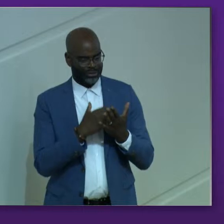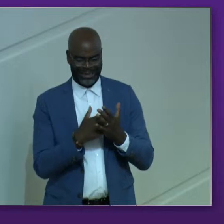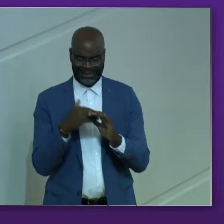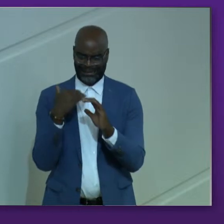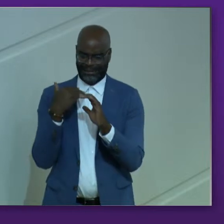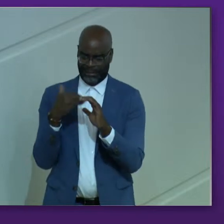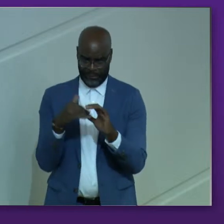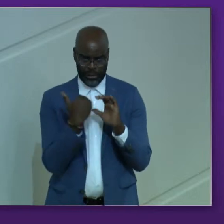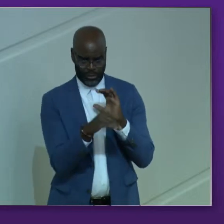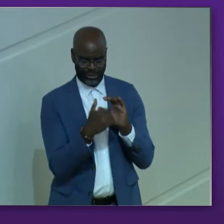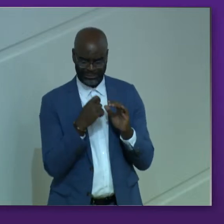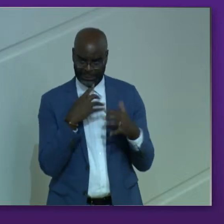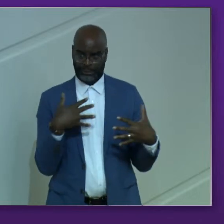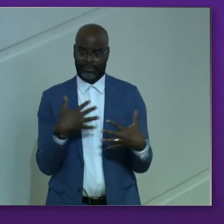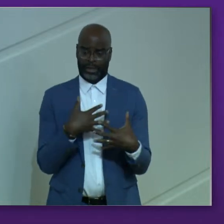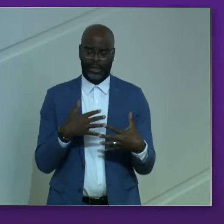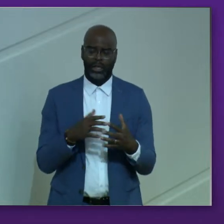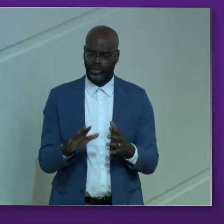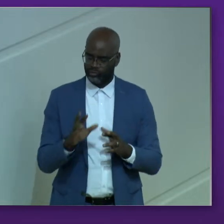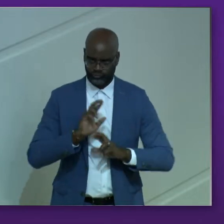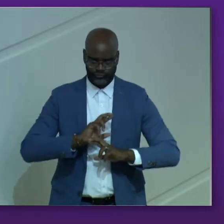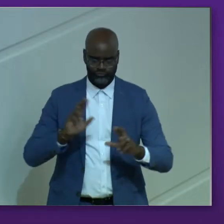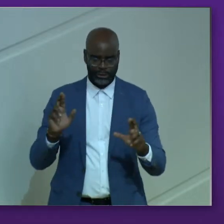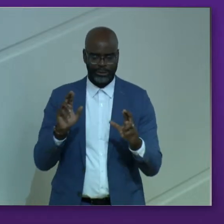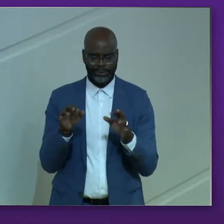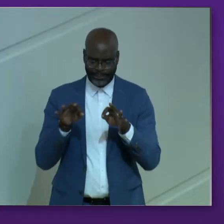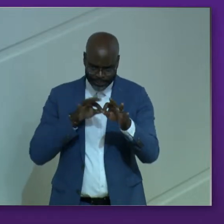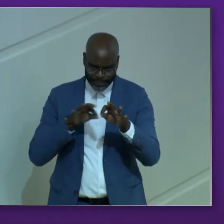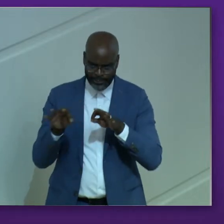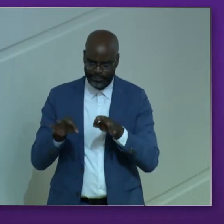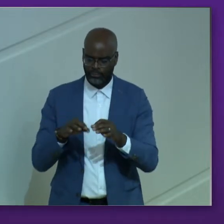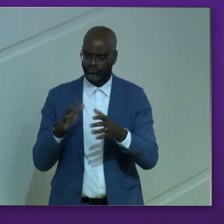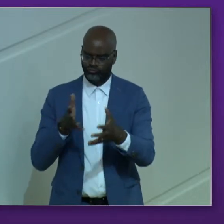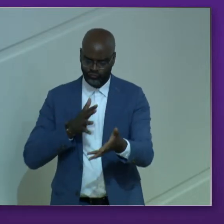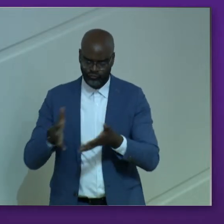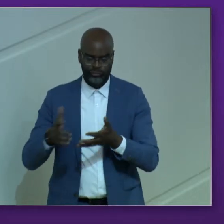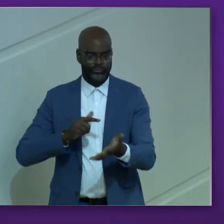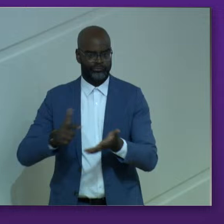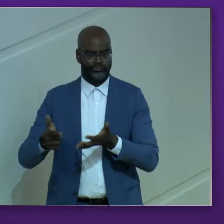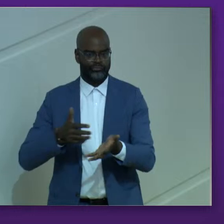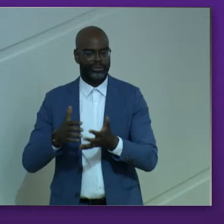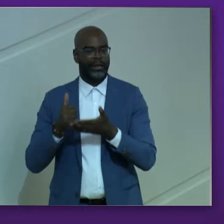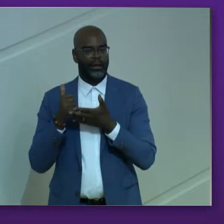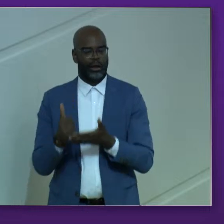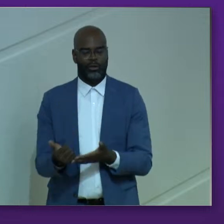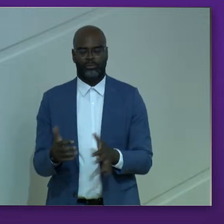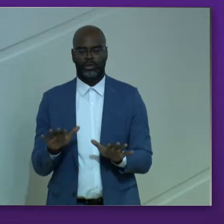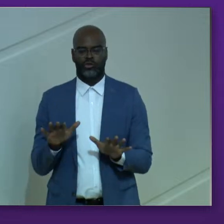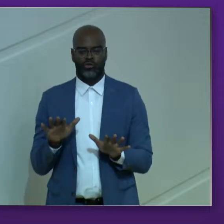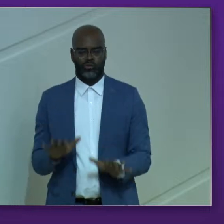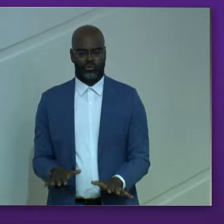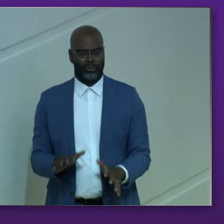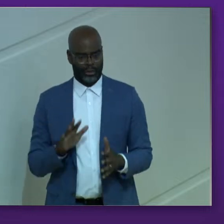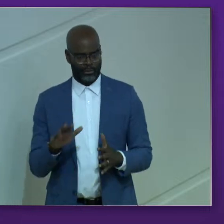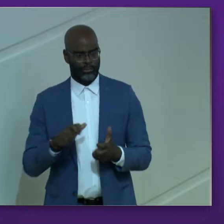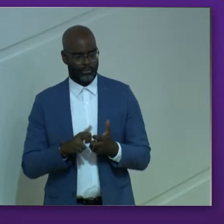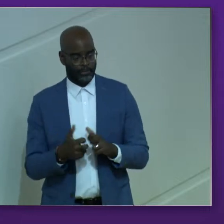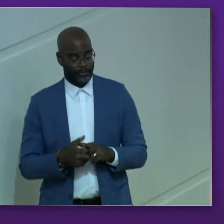[LISTING NAMES] WHEN I WAS HAVING A LOT OF ANXIETY ABOUT THE COURSE I EMAILED HER IN A PANIC.